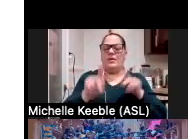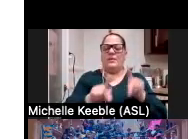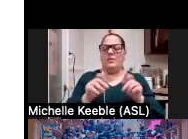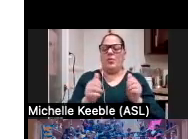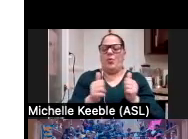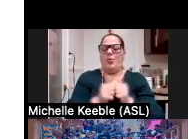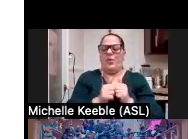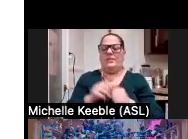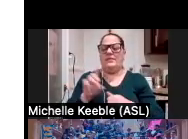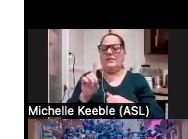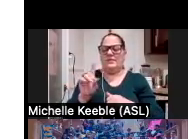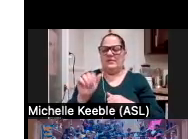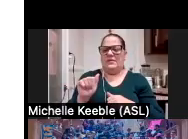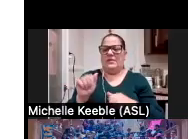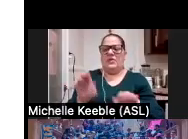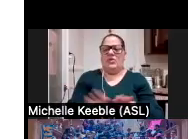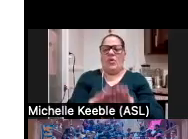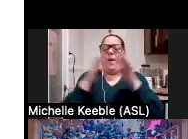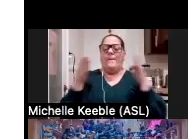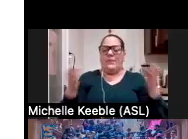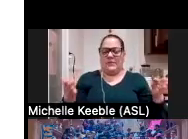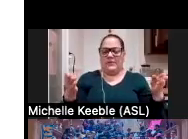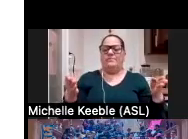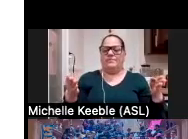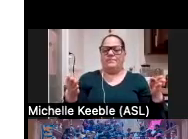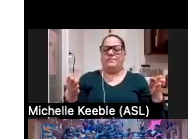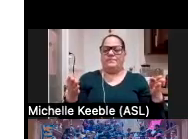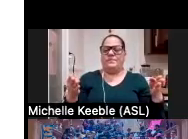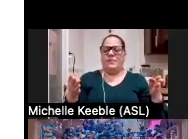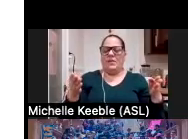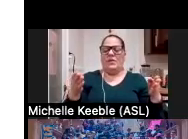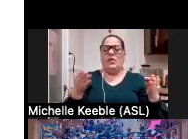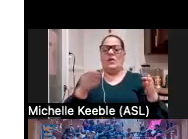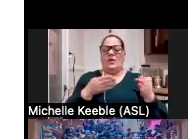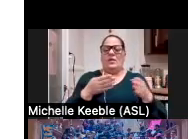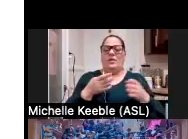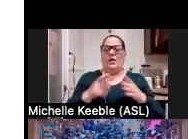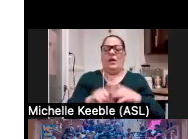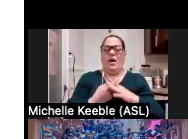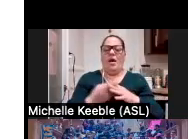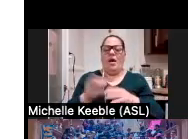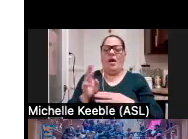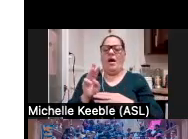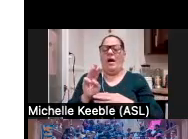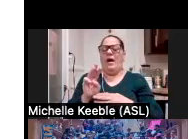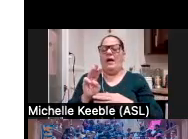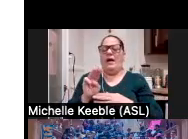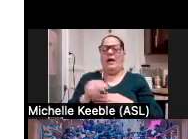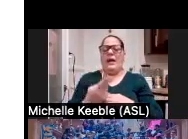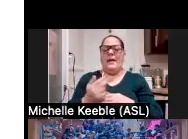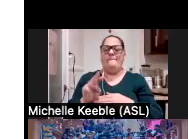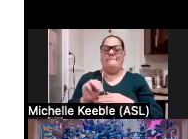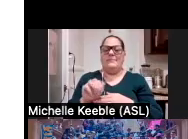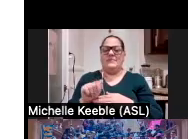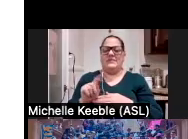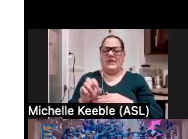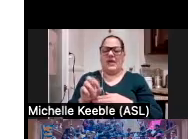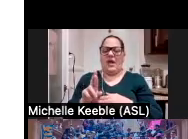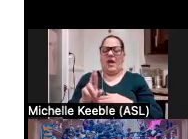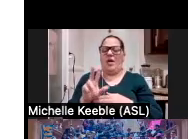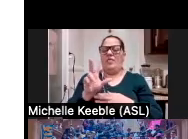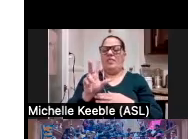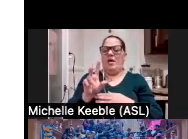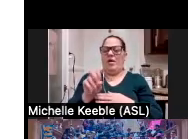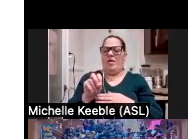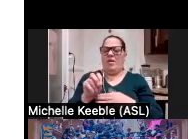uh in its opening uh at that garage in West Hemstead. Um within 30 within the first year,